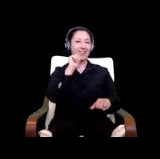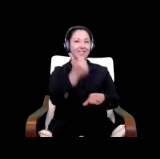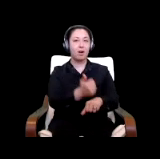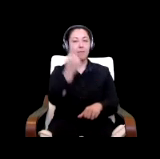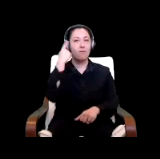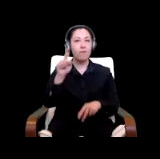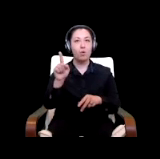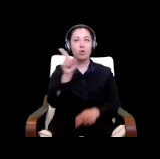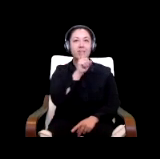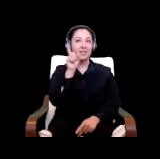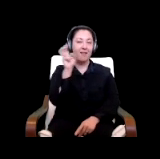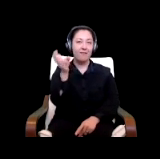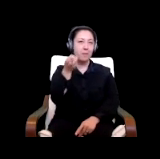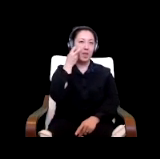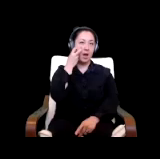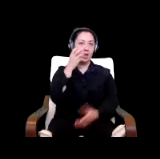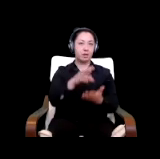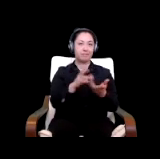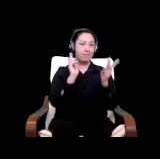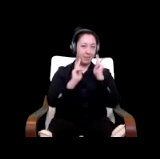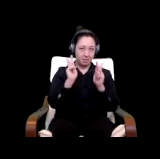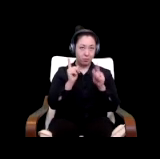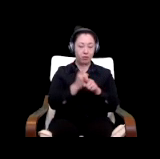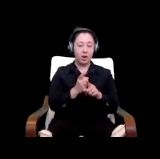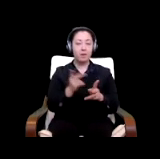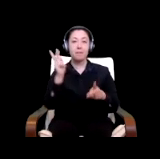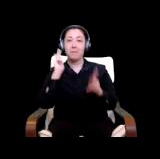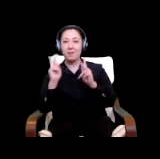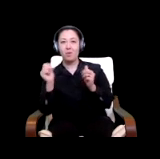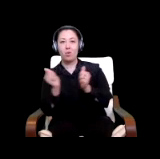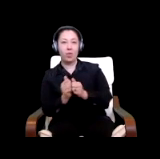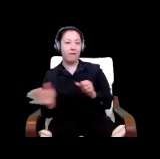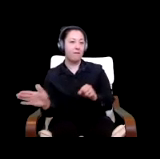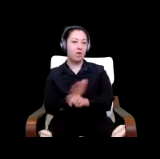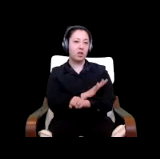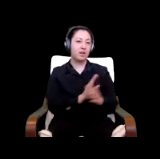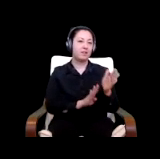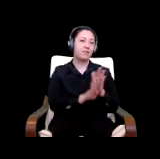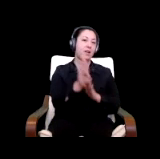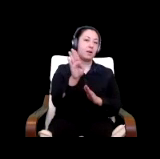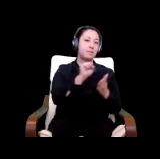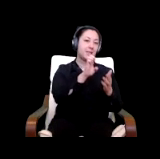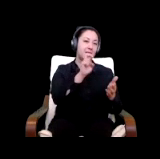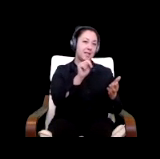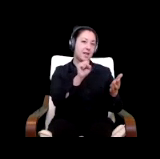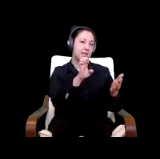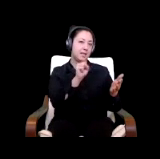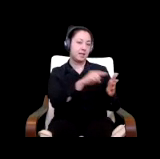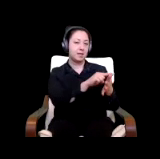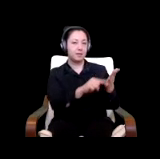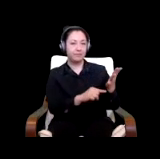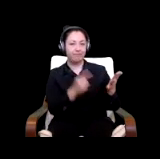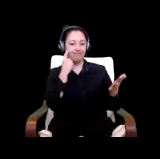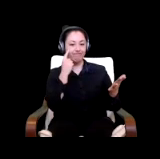he developed senses. If students who are Deafblind cannot access the environment then there's